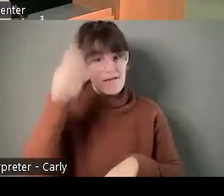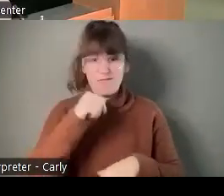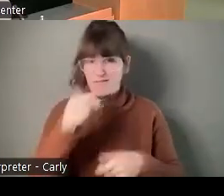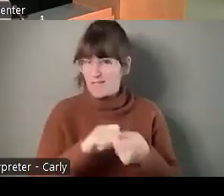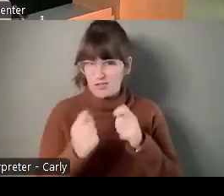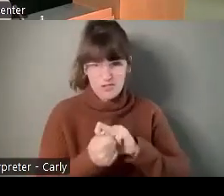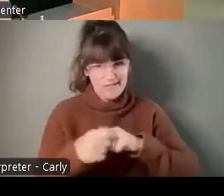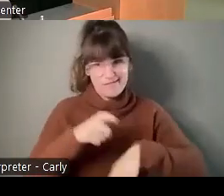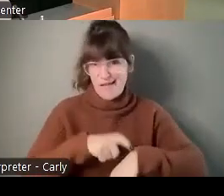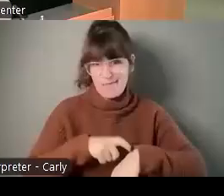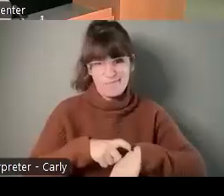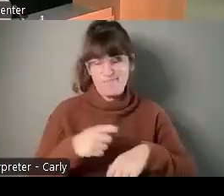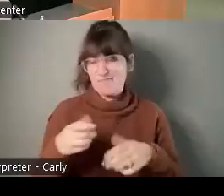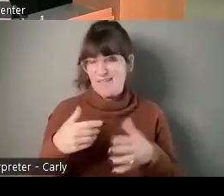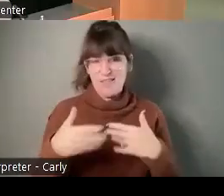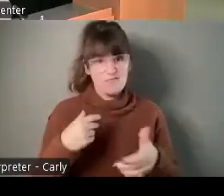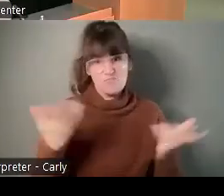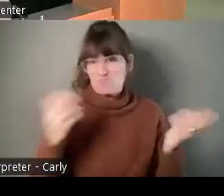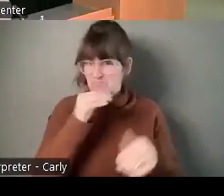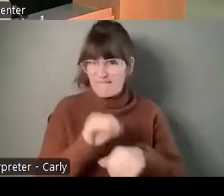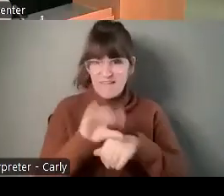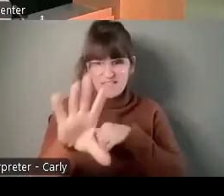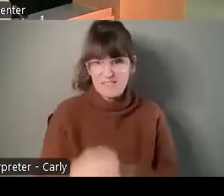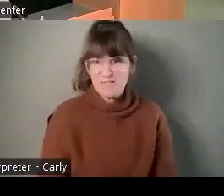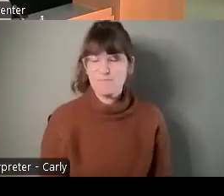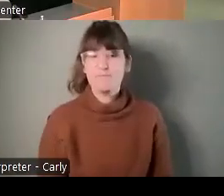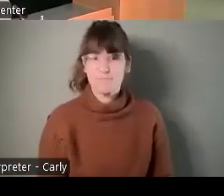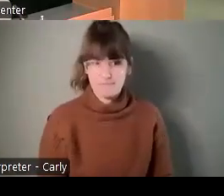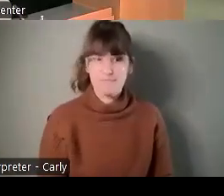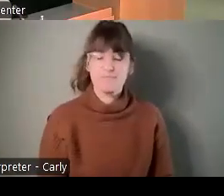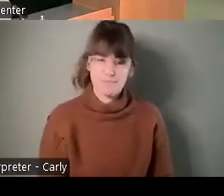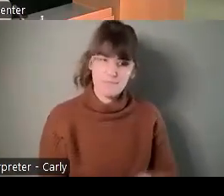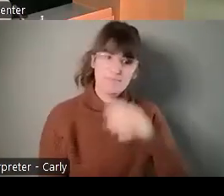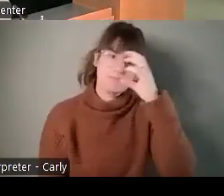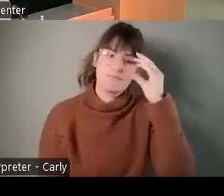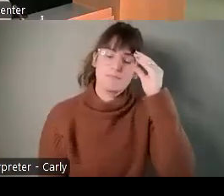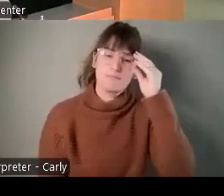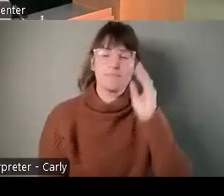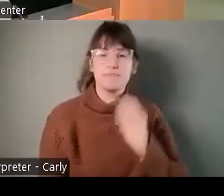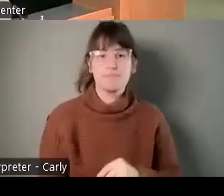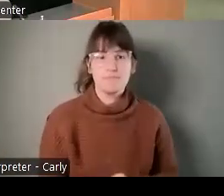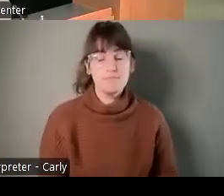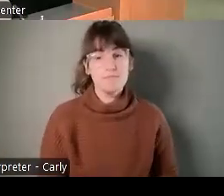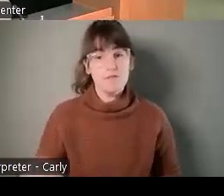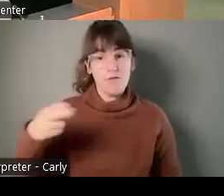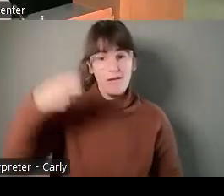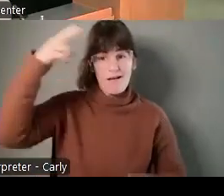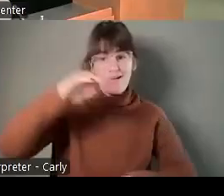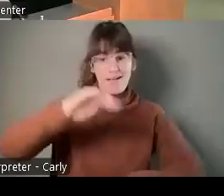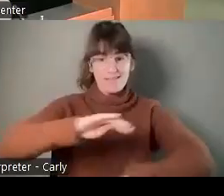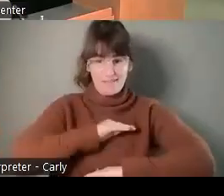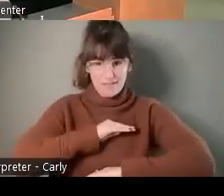between time points differ. Um and so um really there was high satisfaction and also importantly